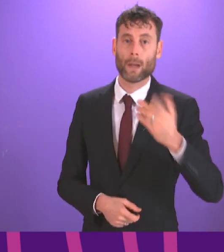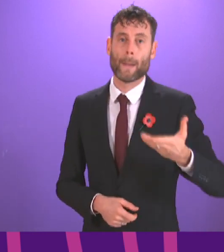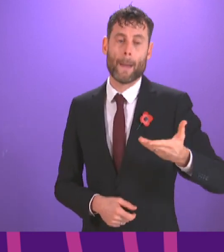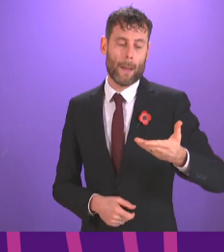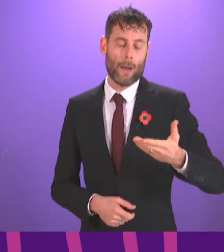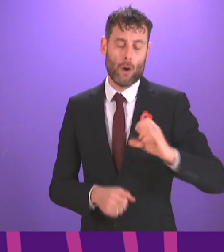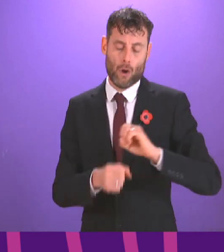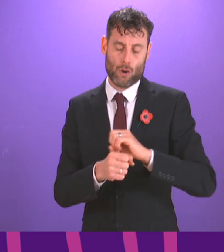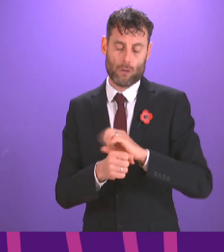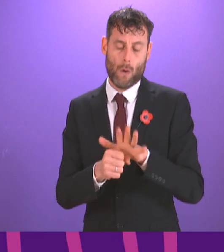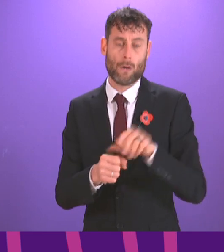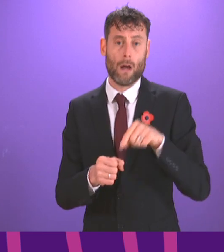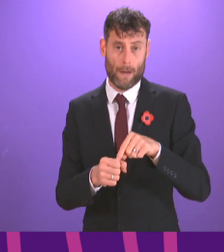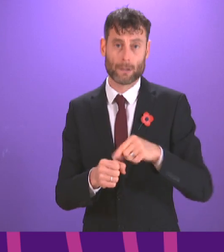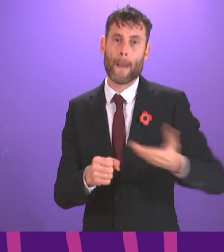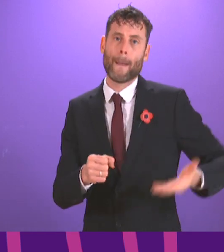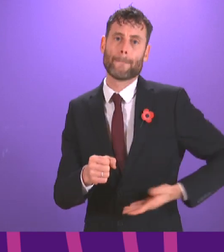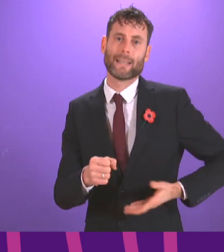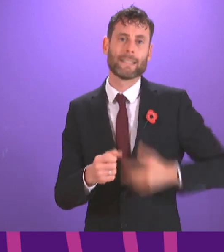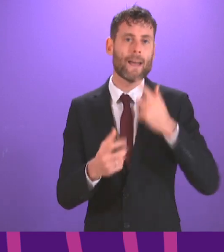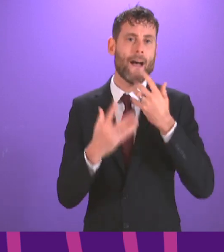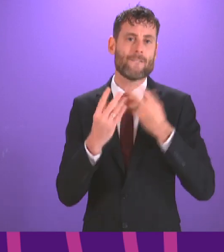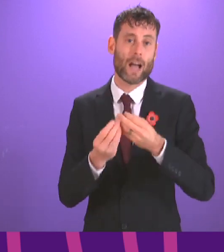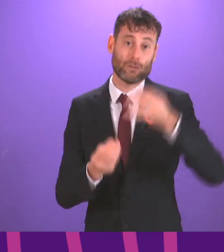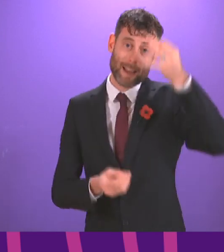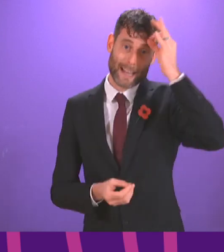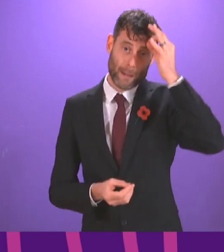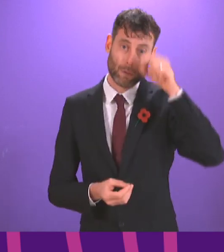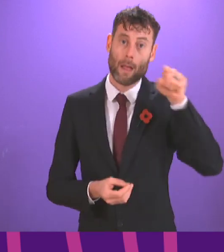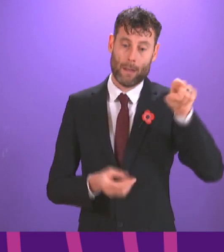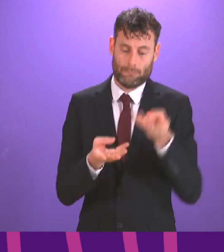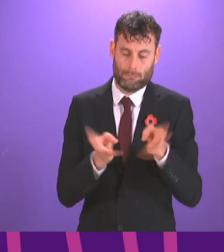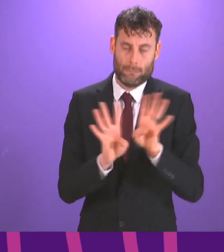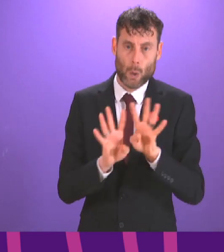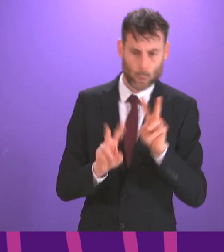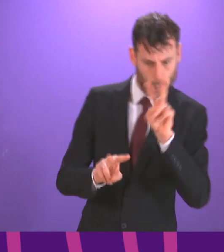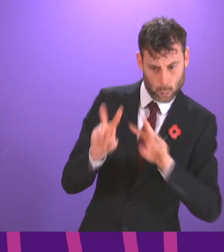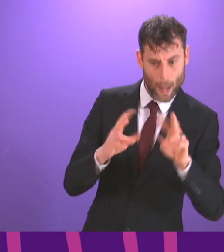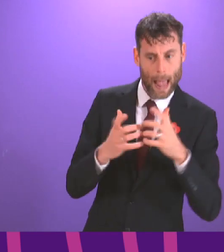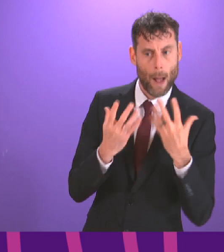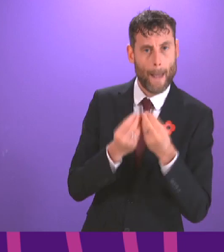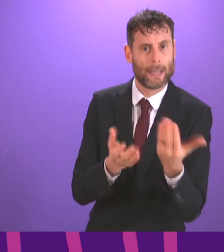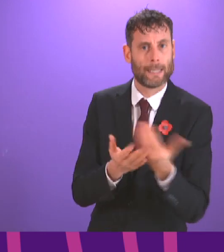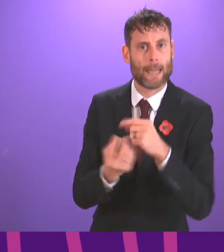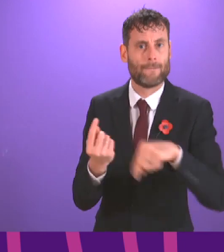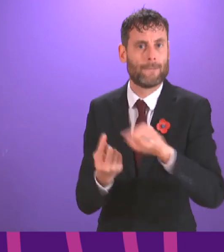are at the heart of our efforts to save jobs? The First Minister (Nicola Sturgeon): During Tuesday’s debate, I said that we